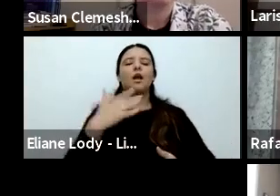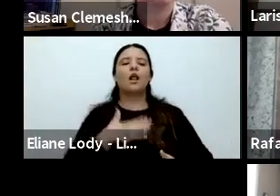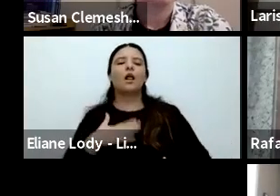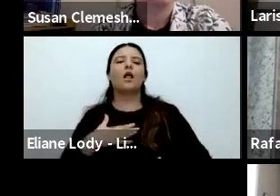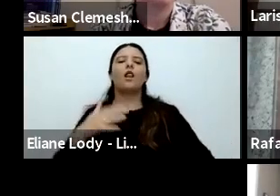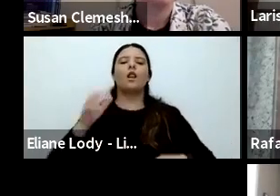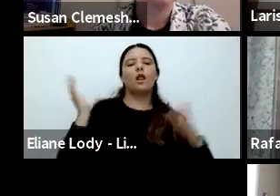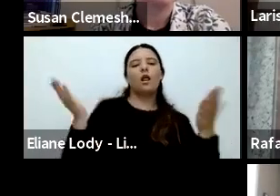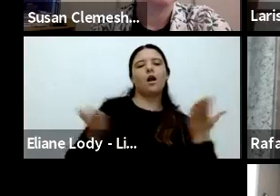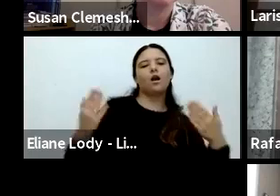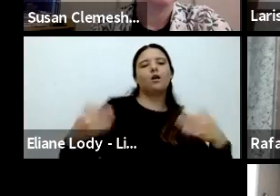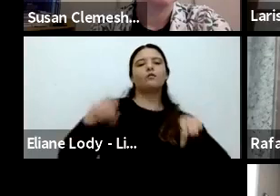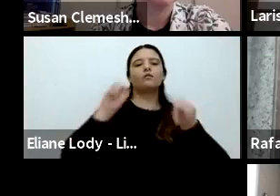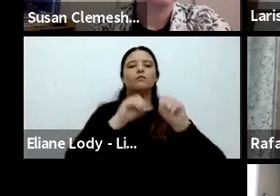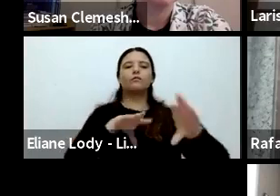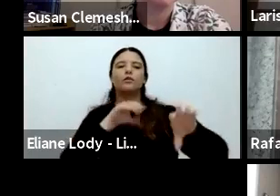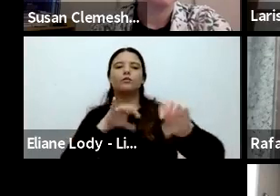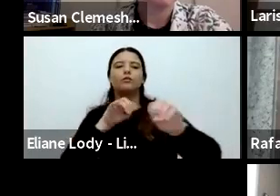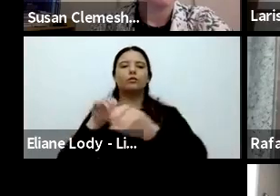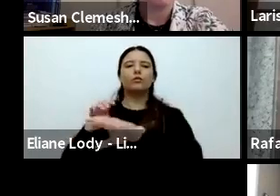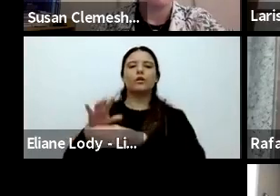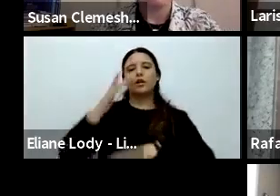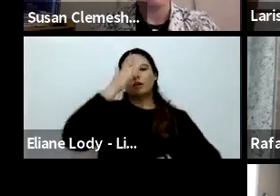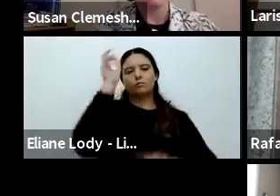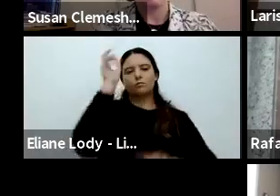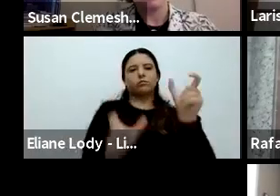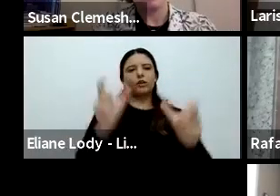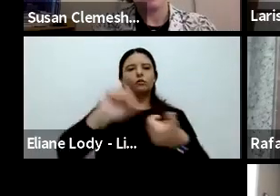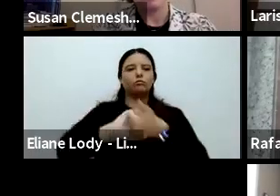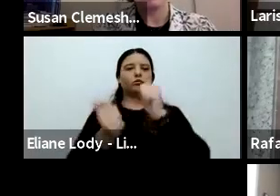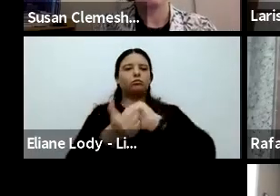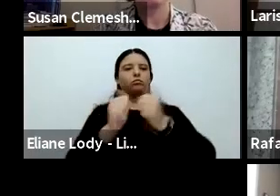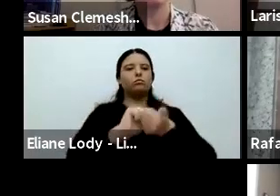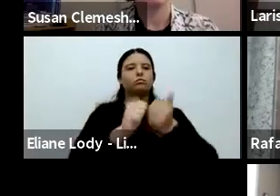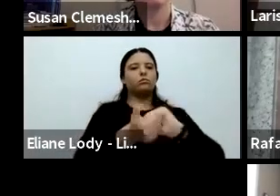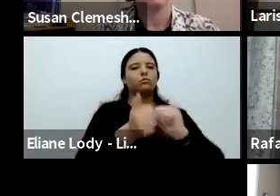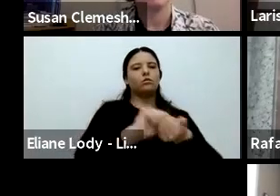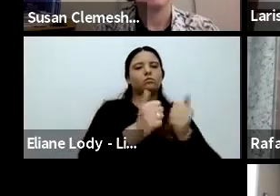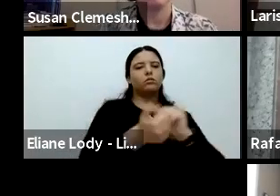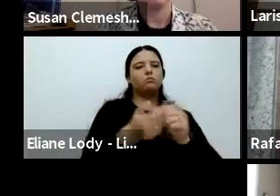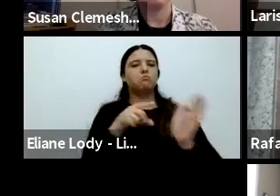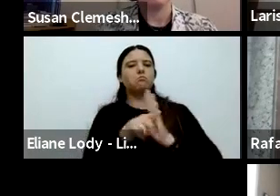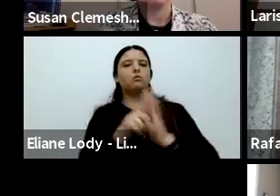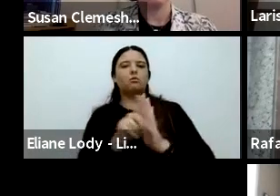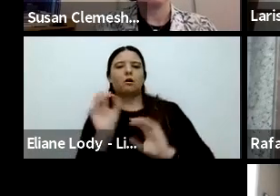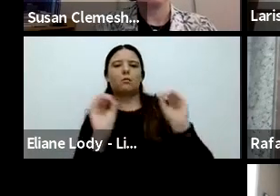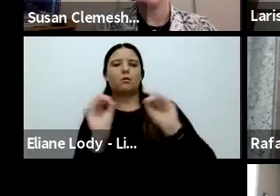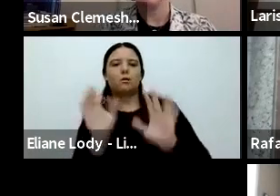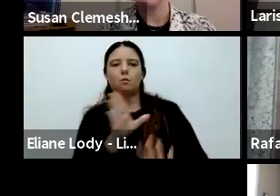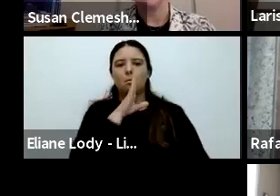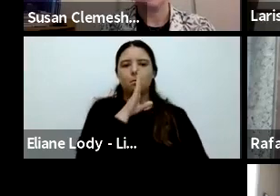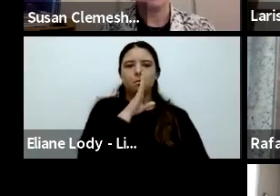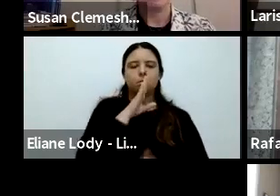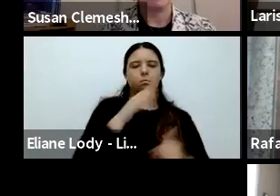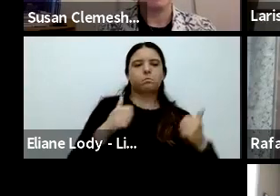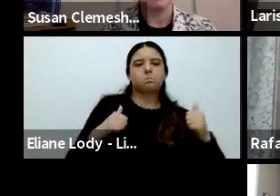questions. say in teacher education.